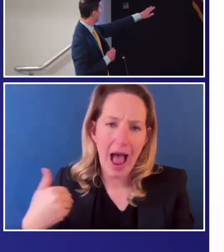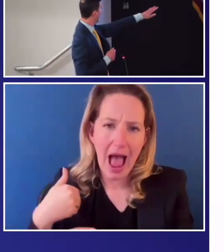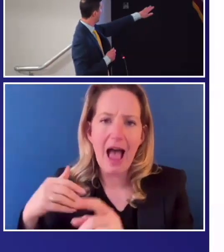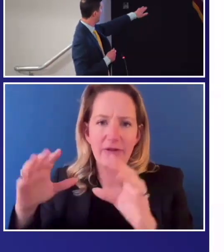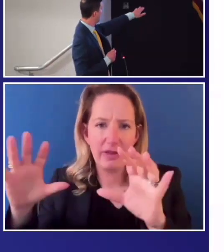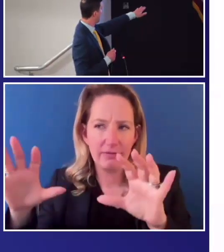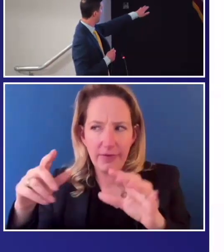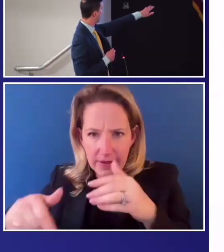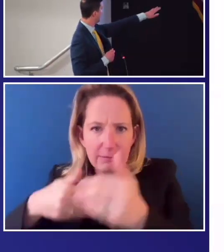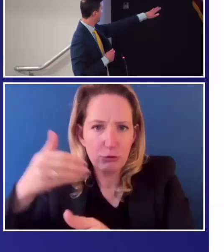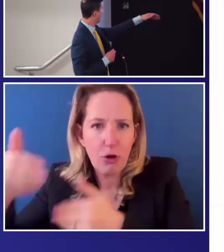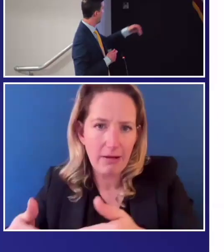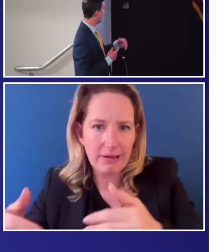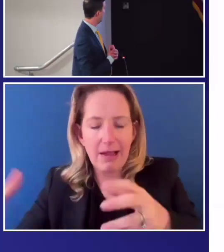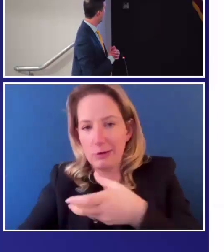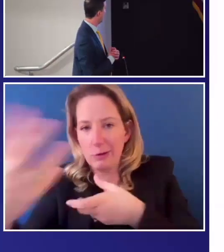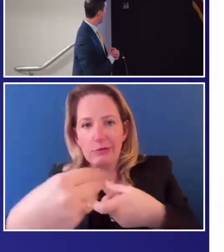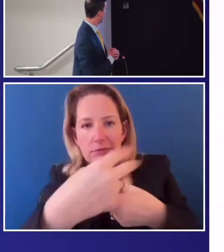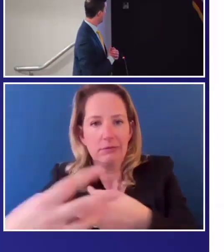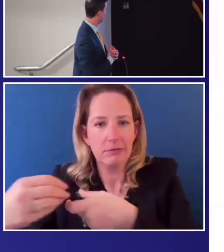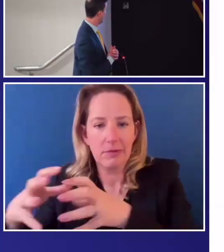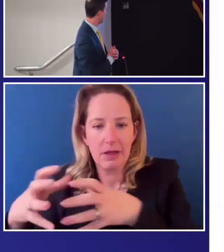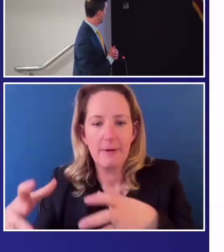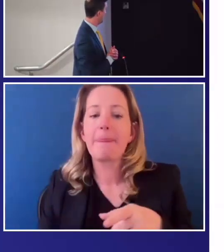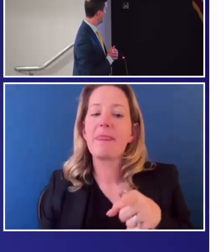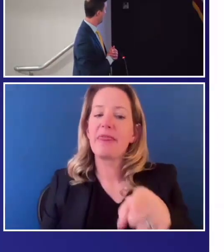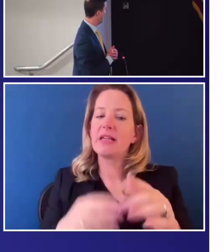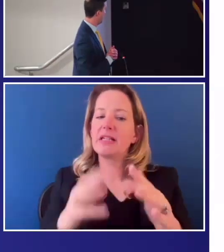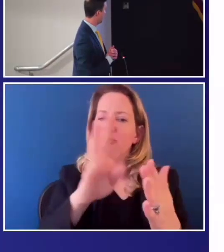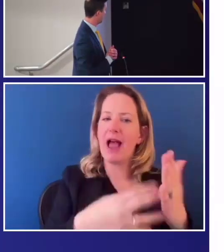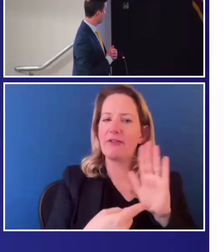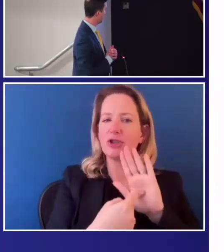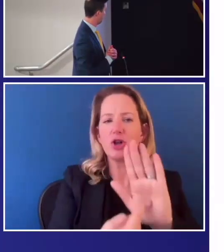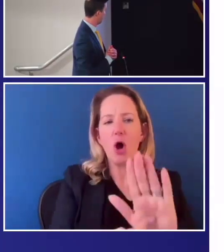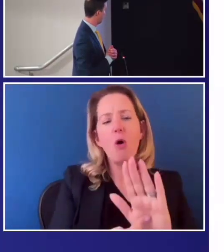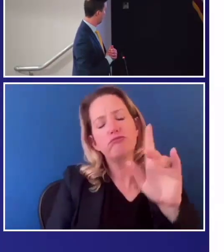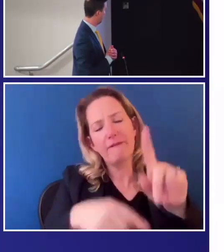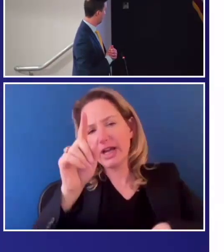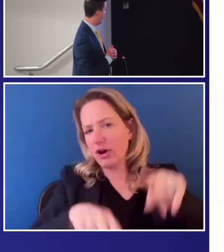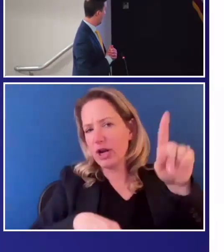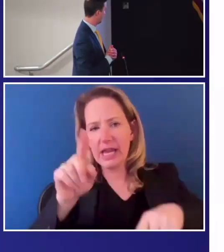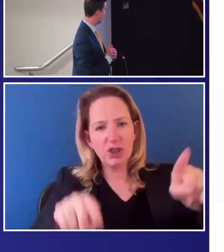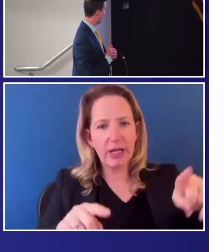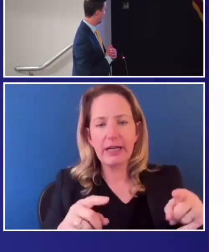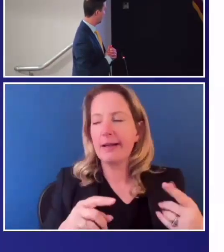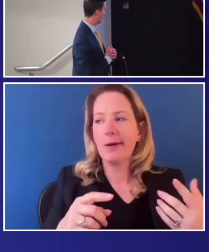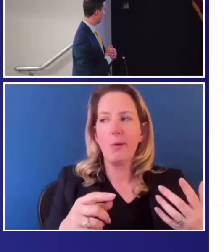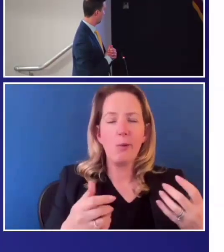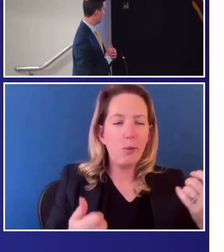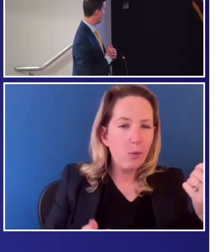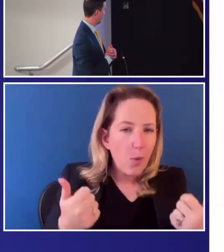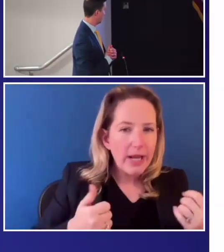This graph is just showing that there is variation in the percent of programs that need aggregated across different credential